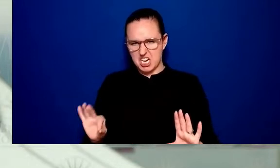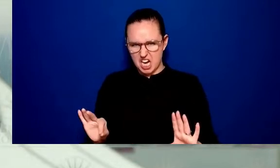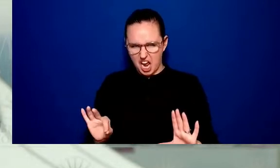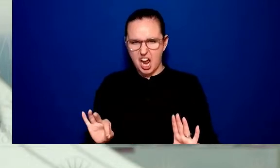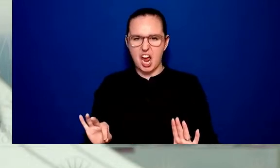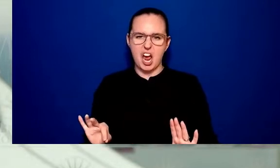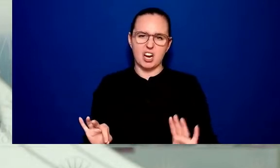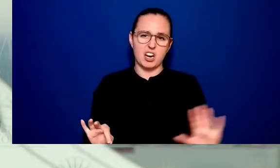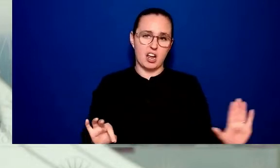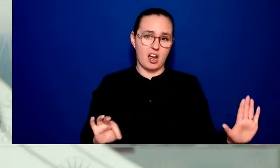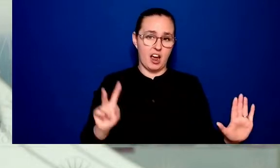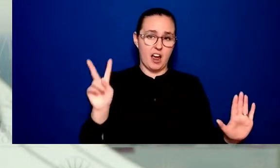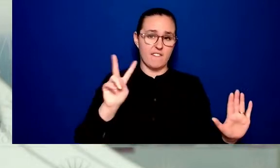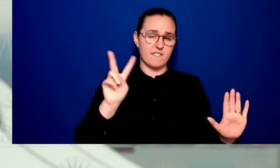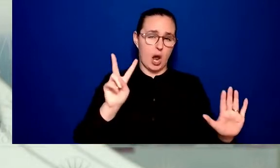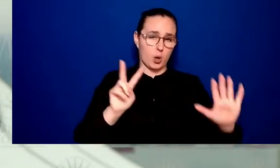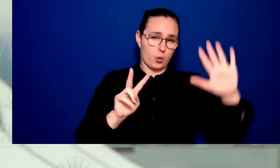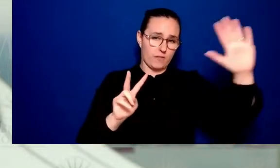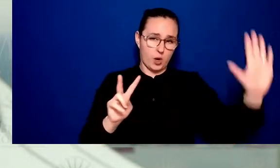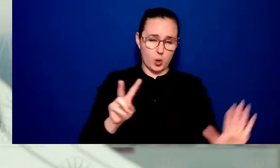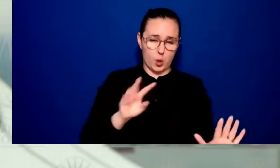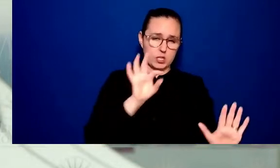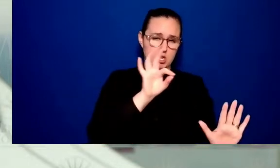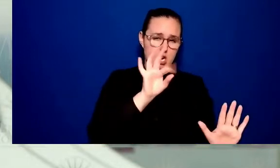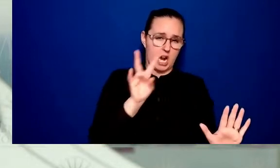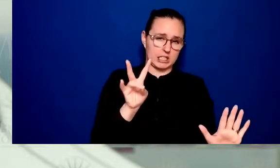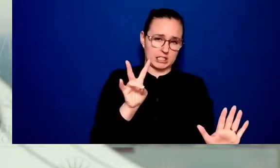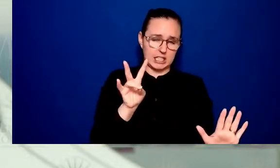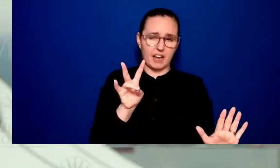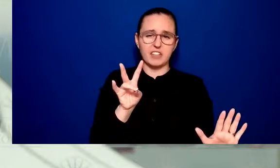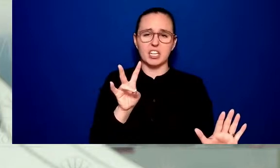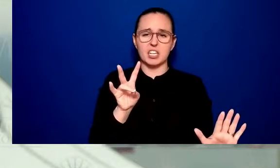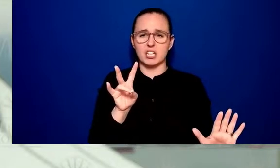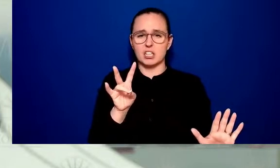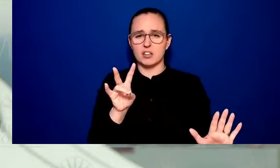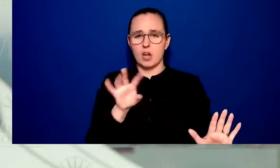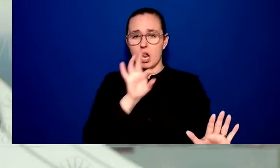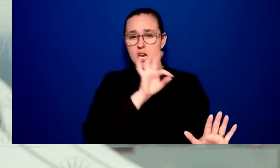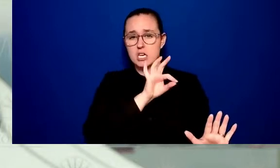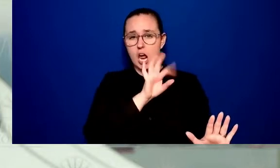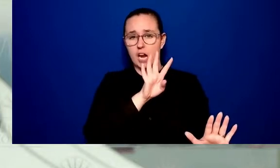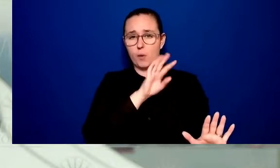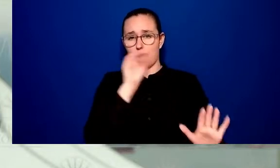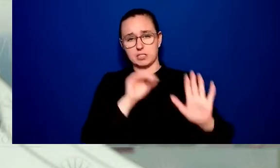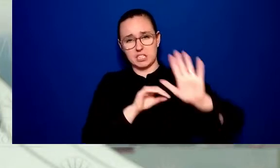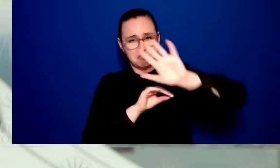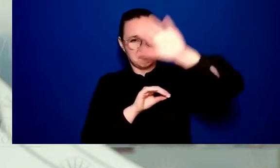Vancouver Island in 94% in northern health. Obviously